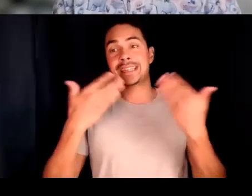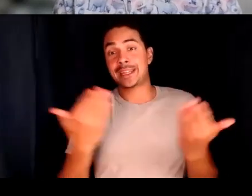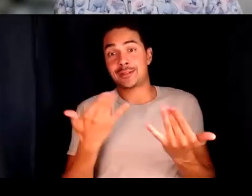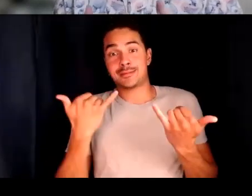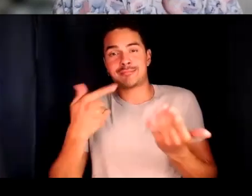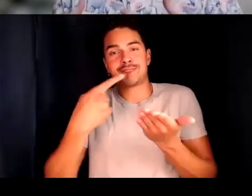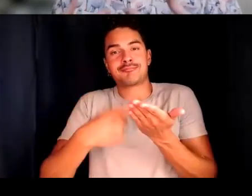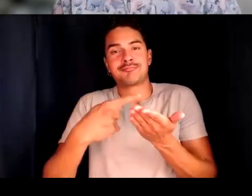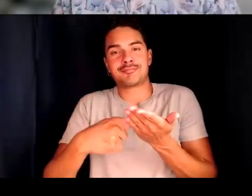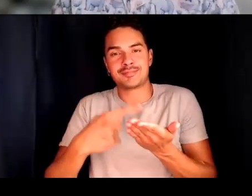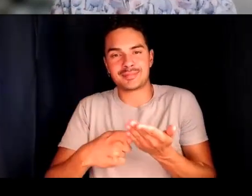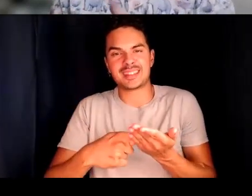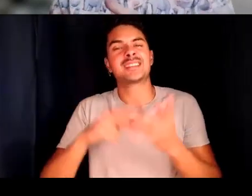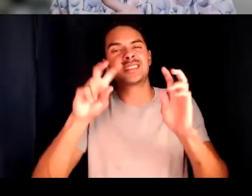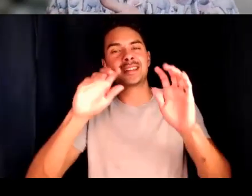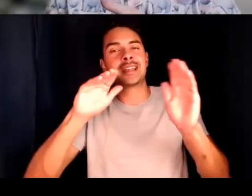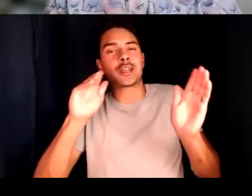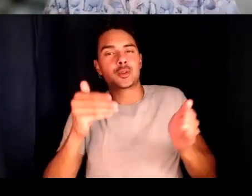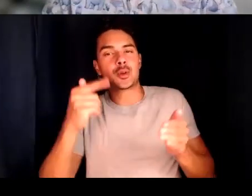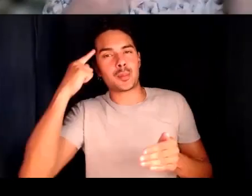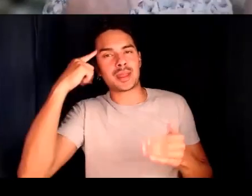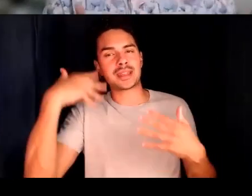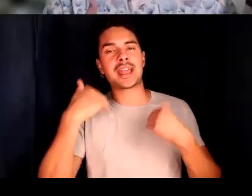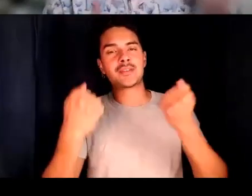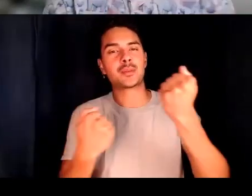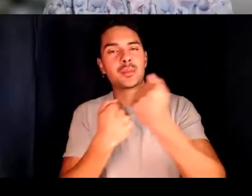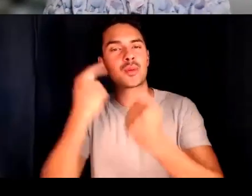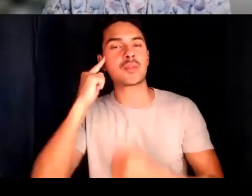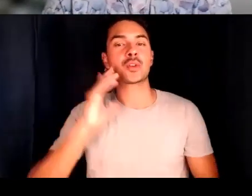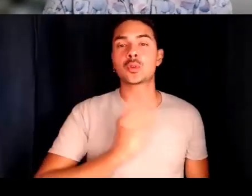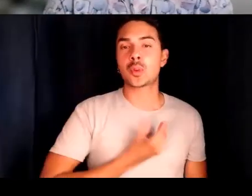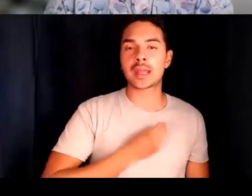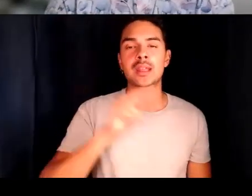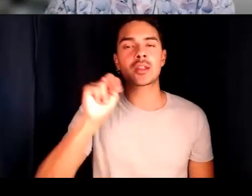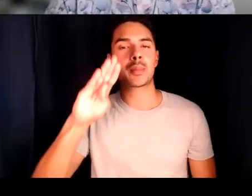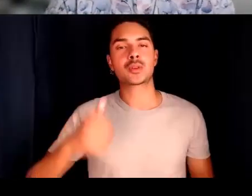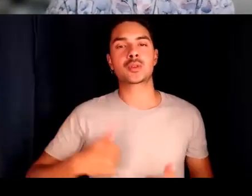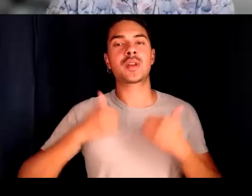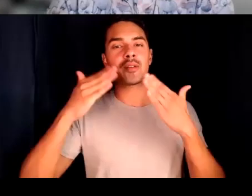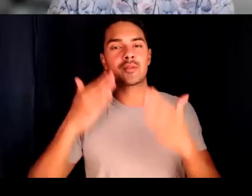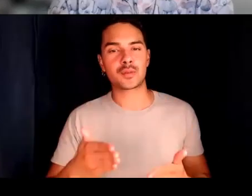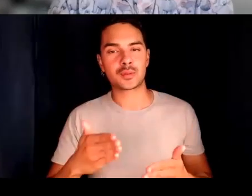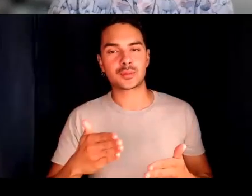for trans and nonbinary survivors. As it says in the title, this is an introduction training,